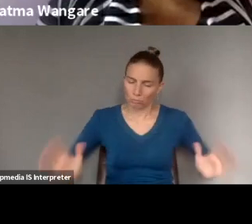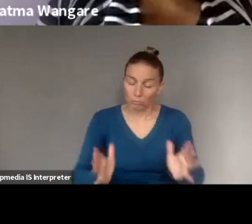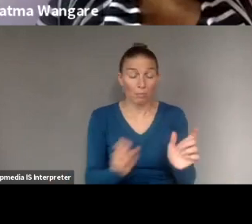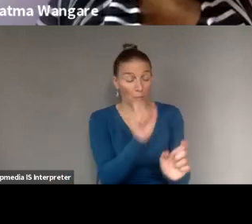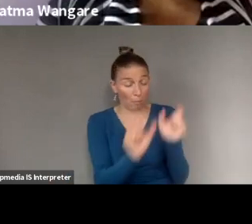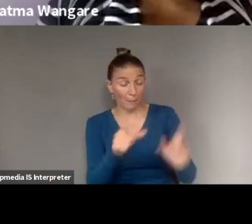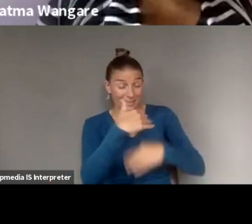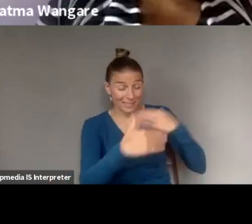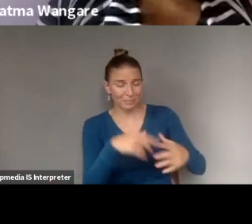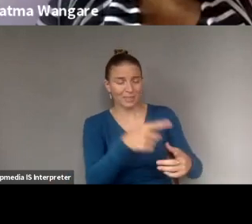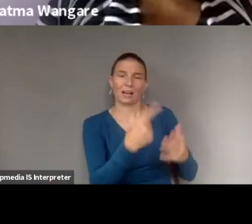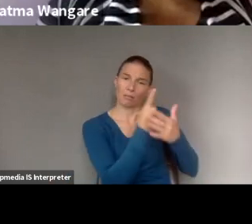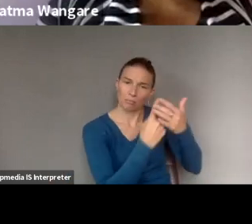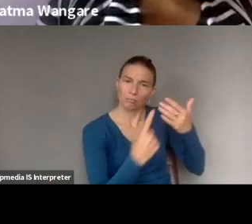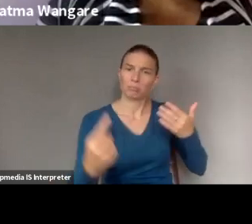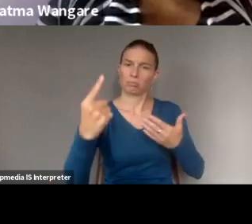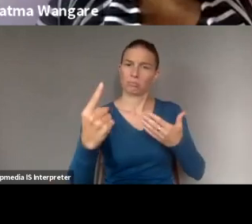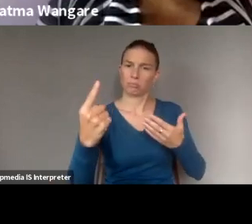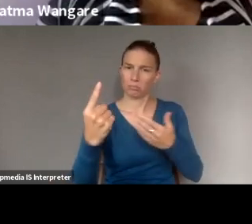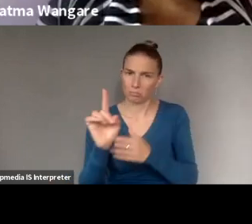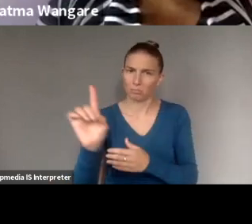So, thank you very much, back to you Felicity.